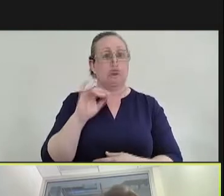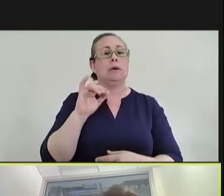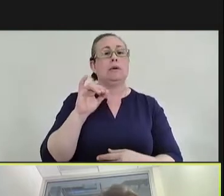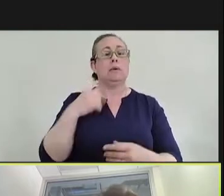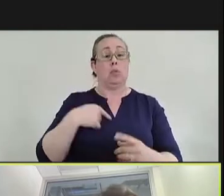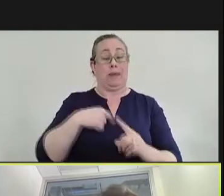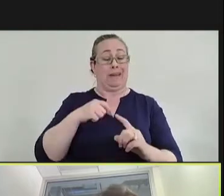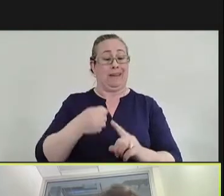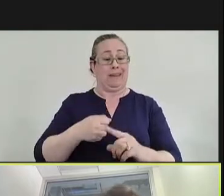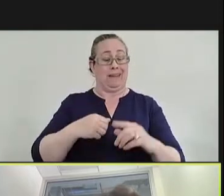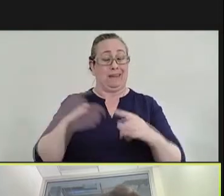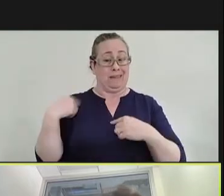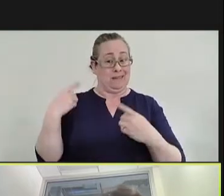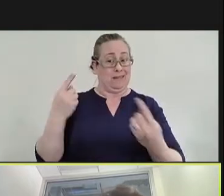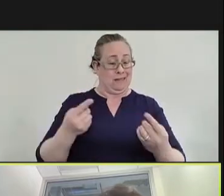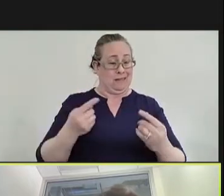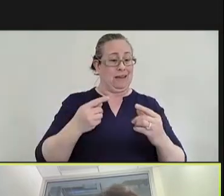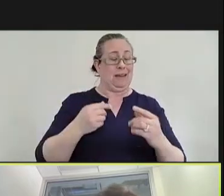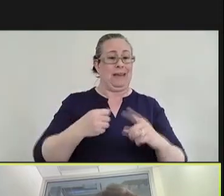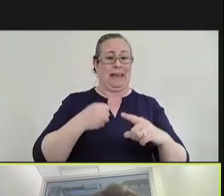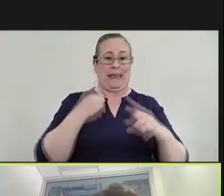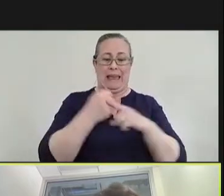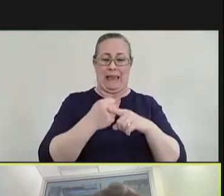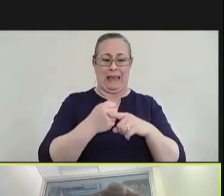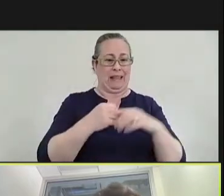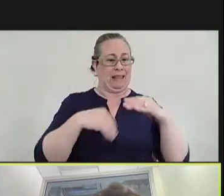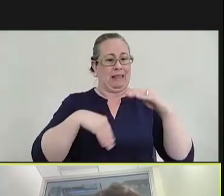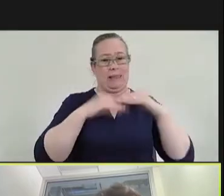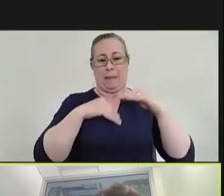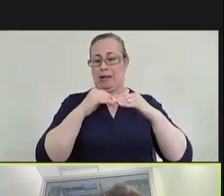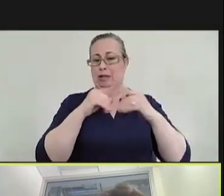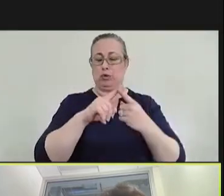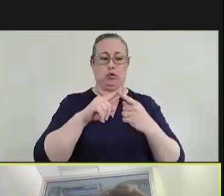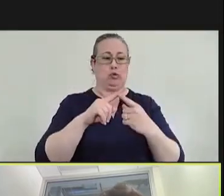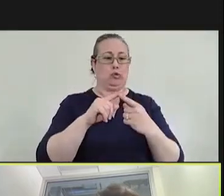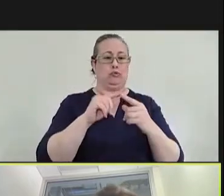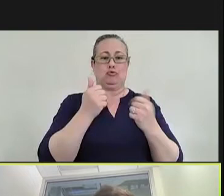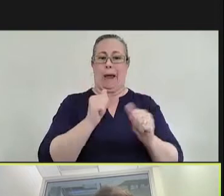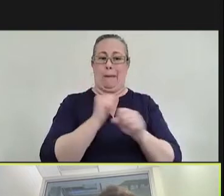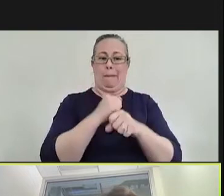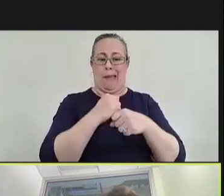limit in putting band-aids on it to try to fix it and make it stable. So, the question was, okay,